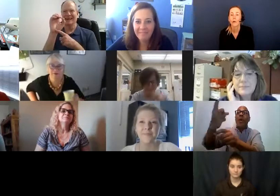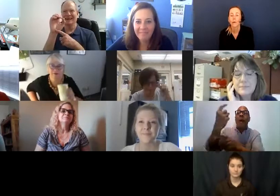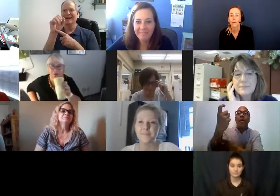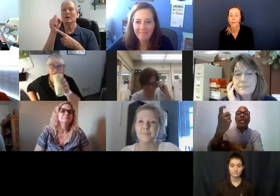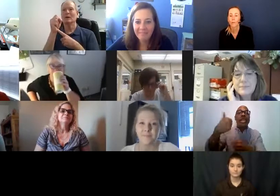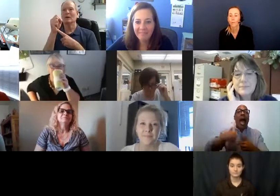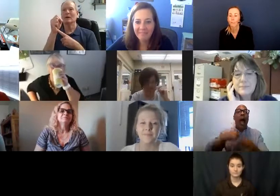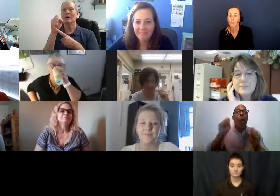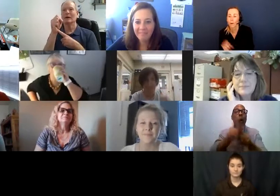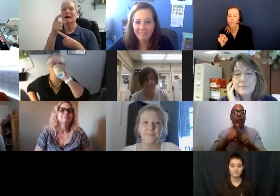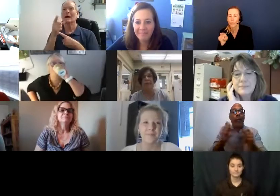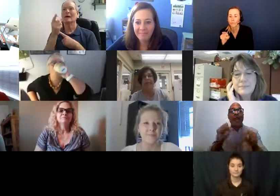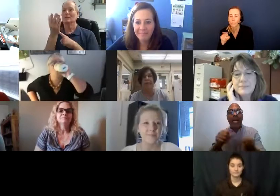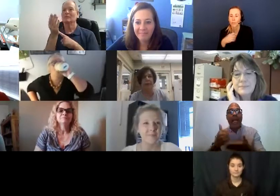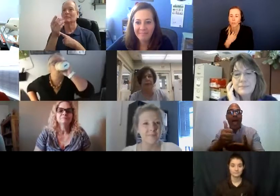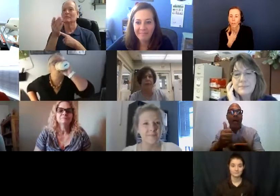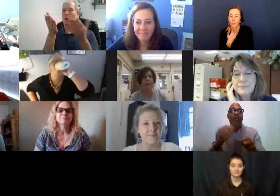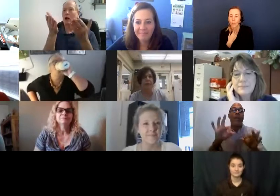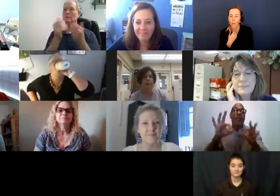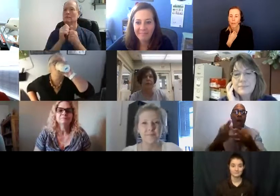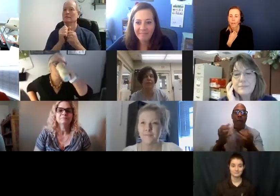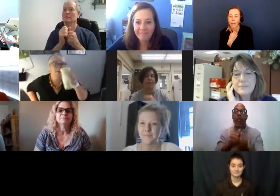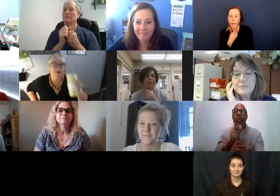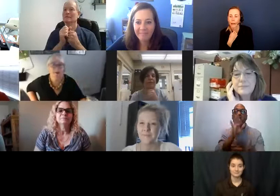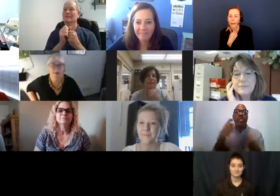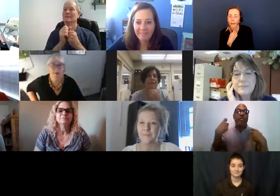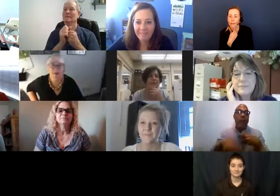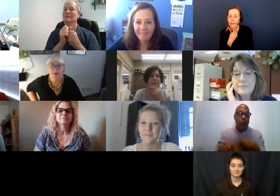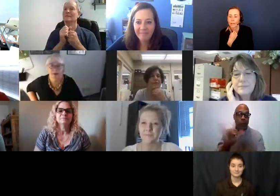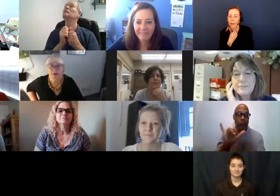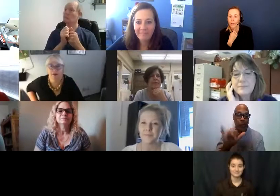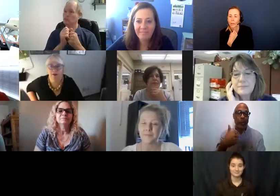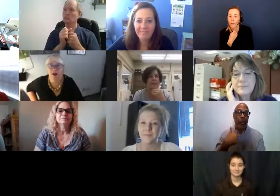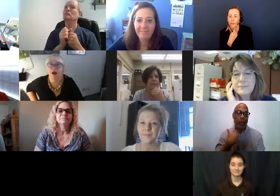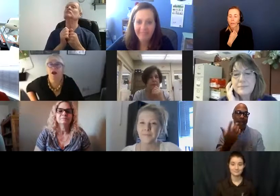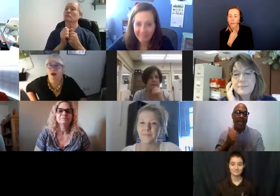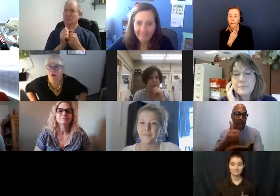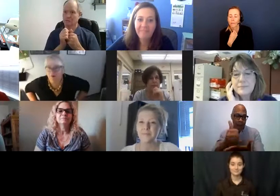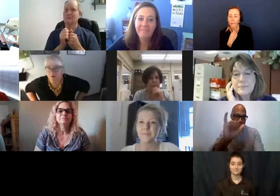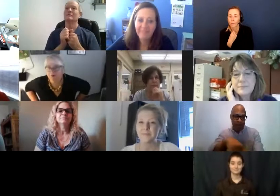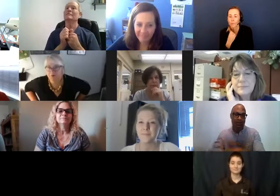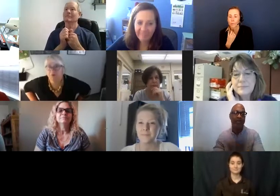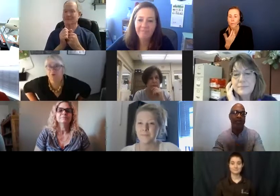Jose (interrupted Tom): I forgot one more thing. I can also help families with Spanish speaking.